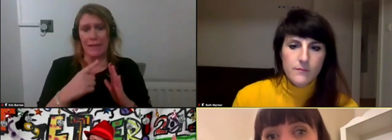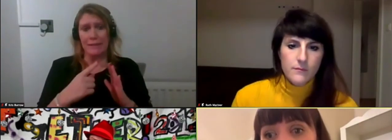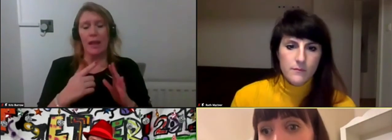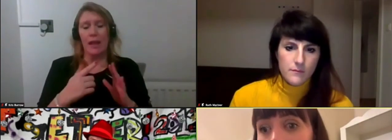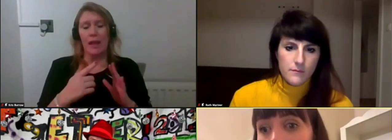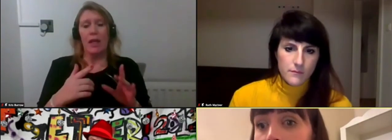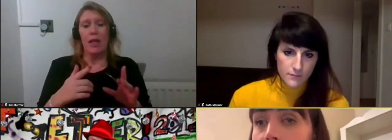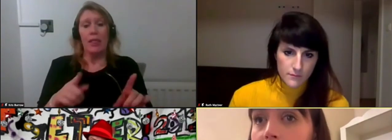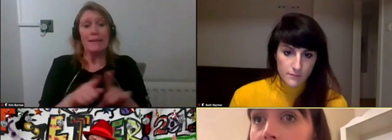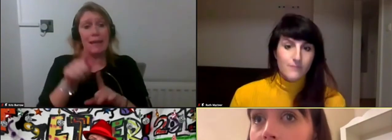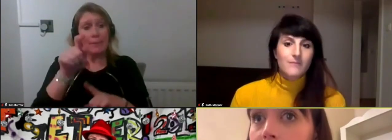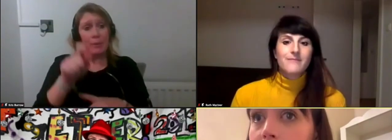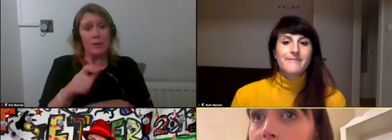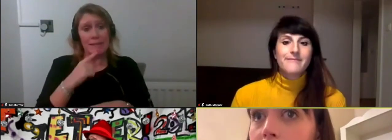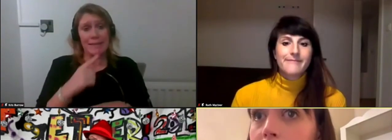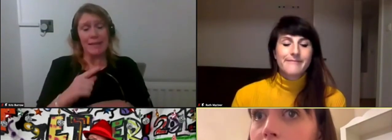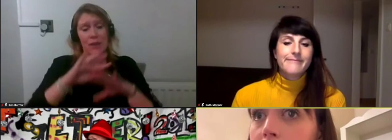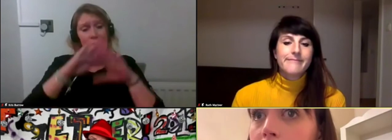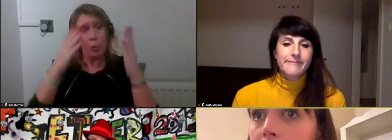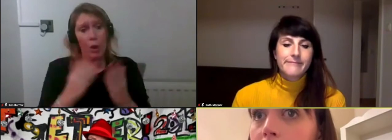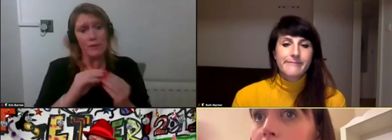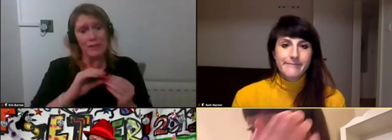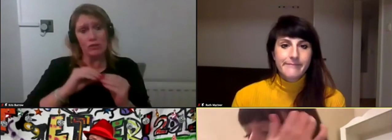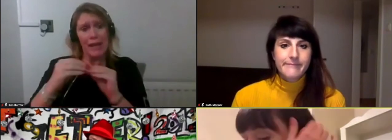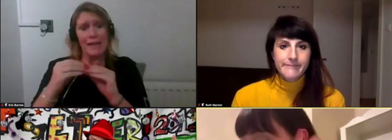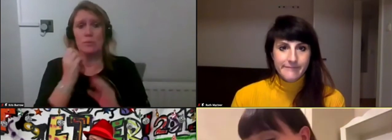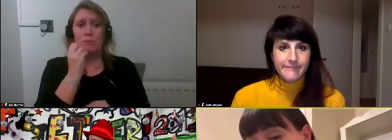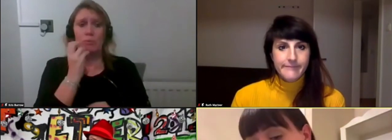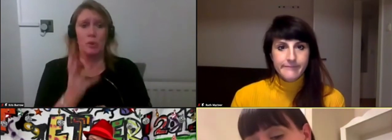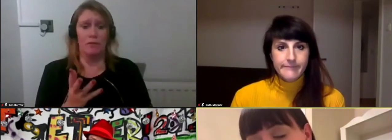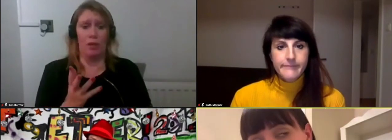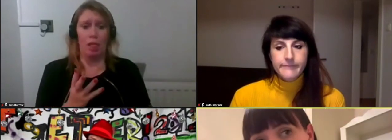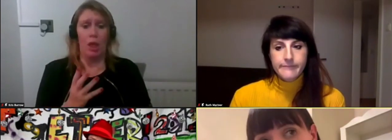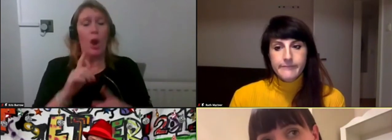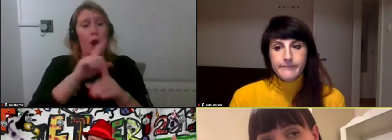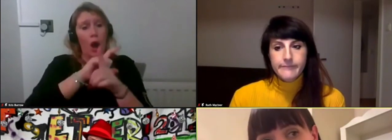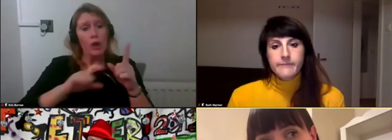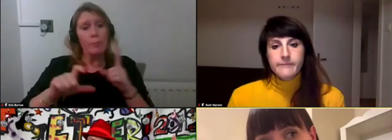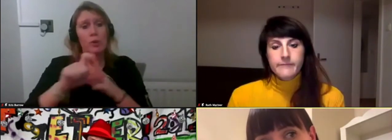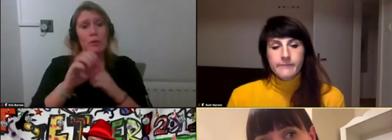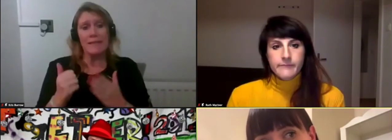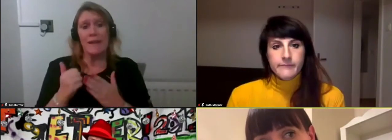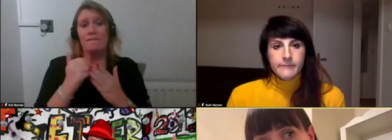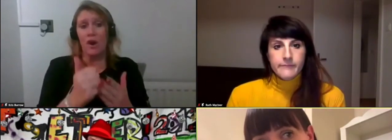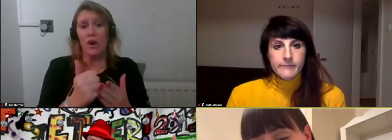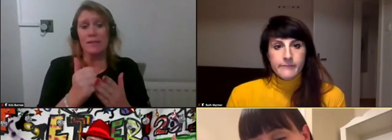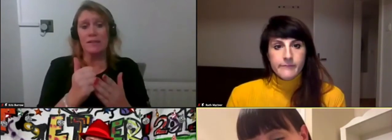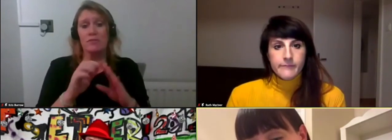very beautiful. On our Community Advisory Board we have James Rose who first